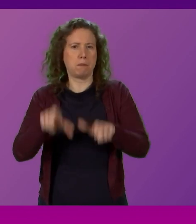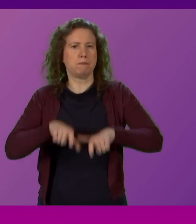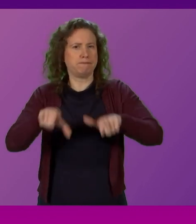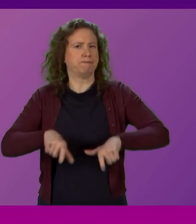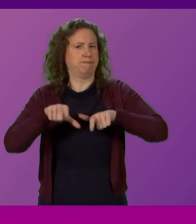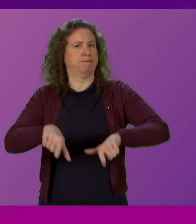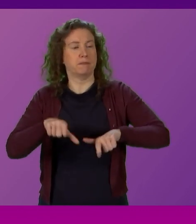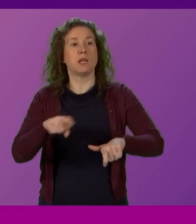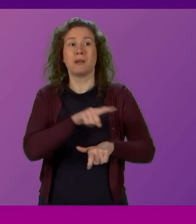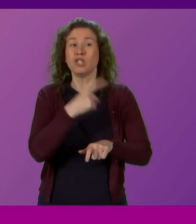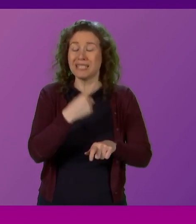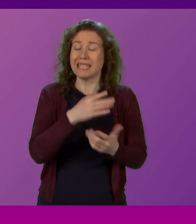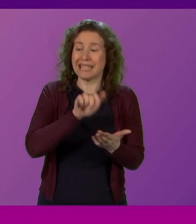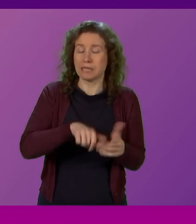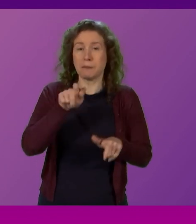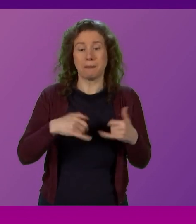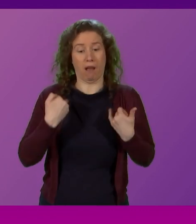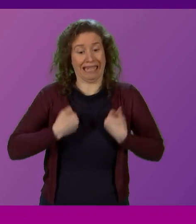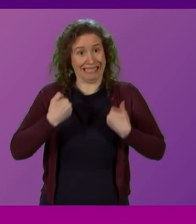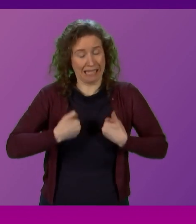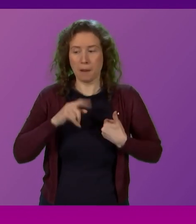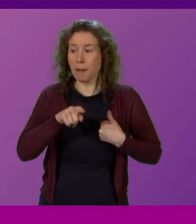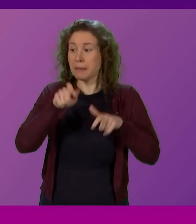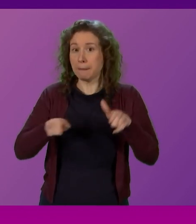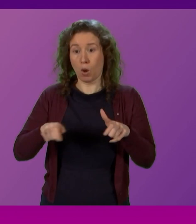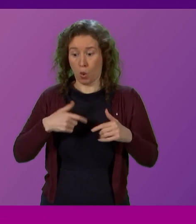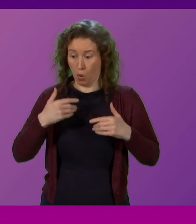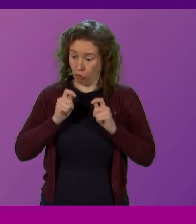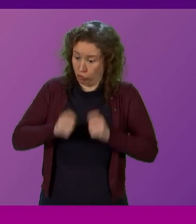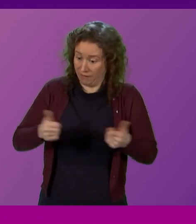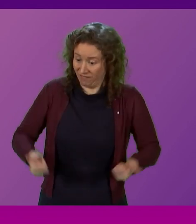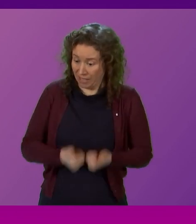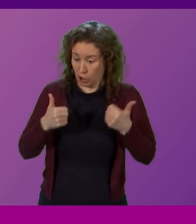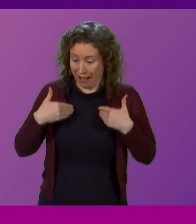are getting sicker, but people who are healthy and ready to go home cannot get out of hospital